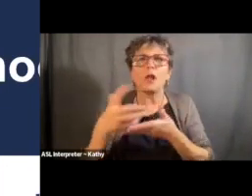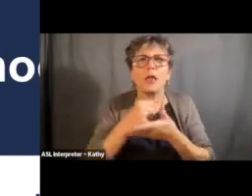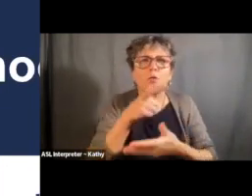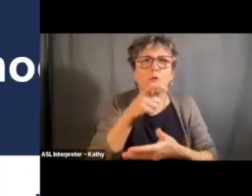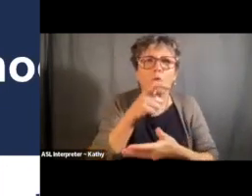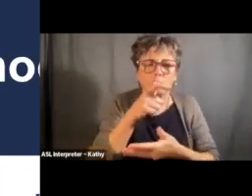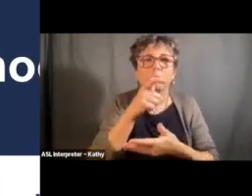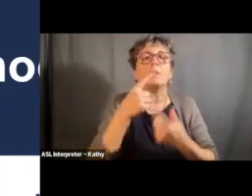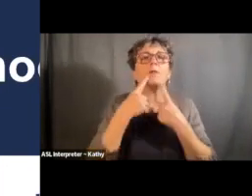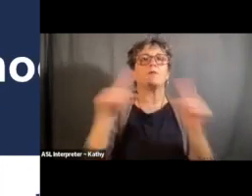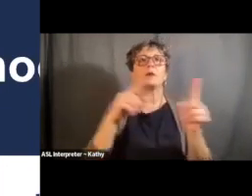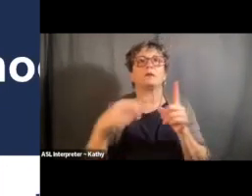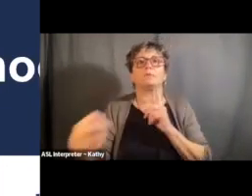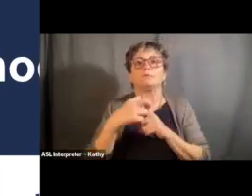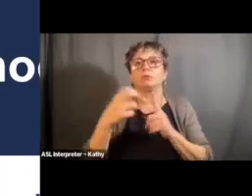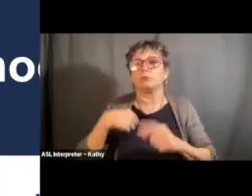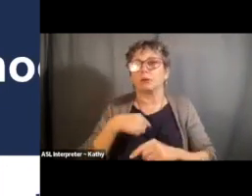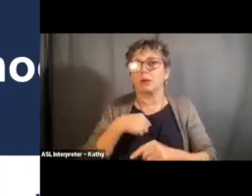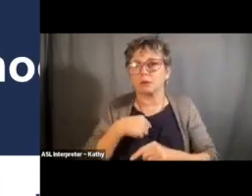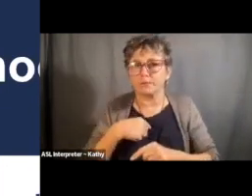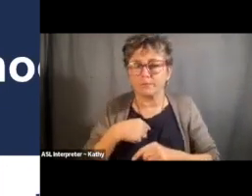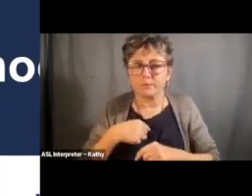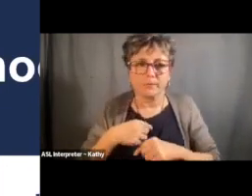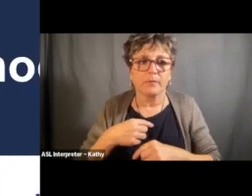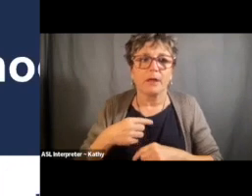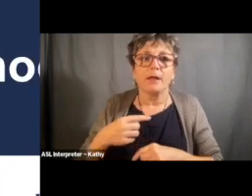that you will own that data - you as the participant,